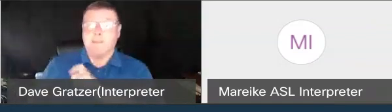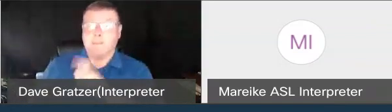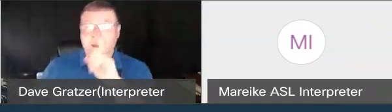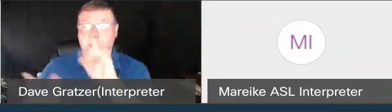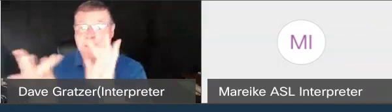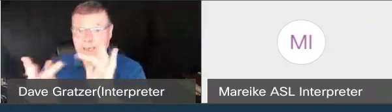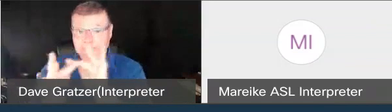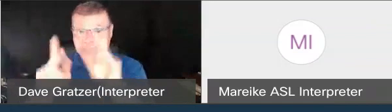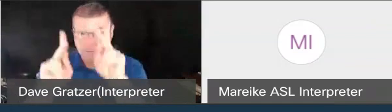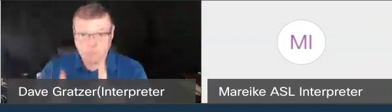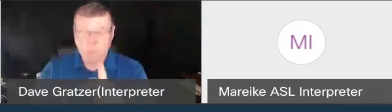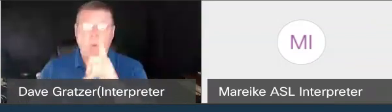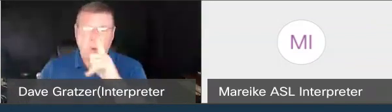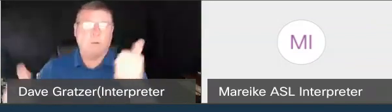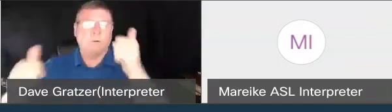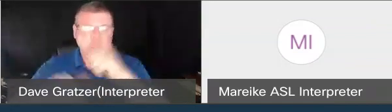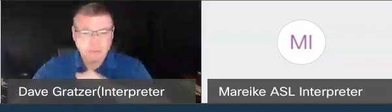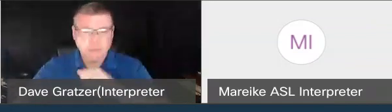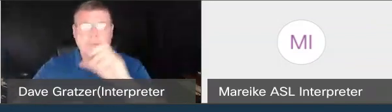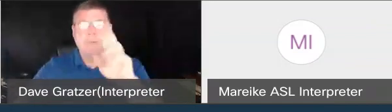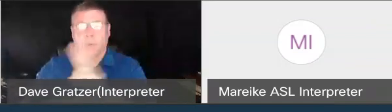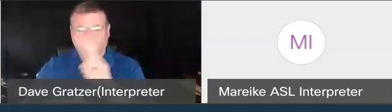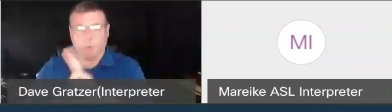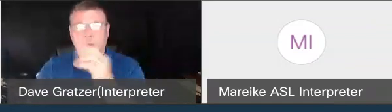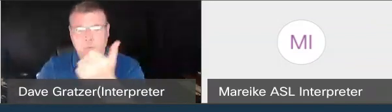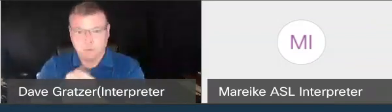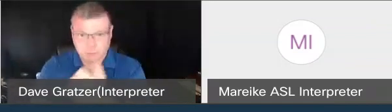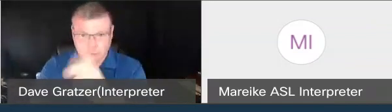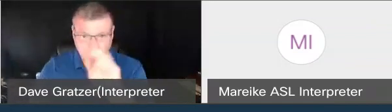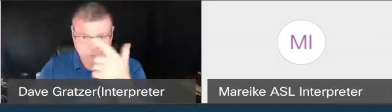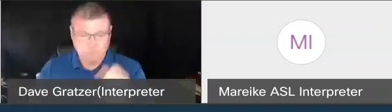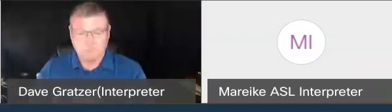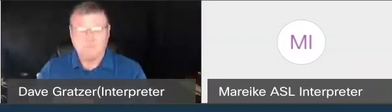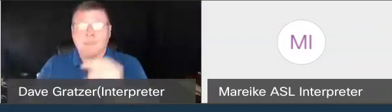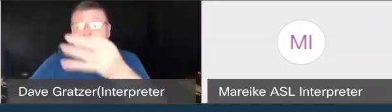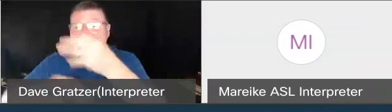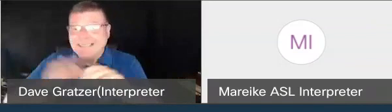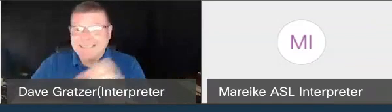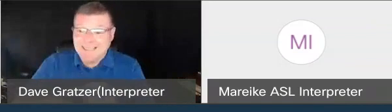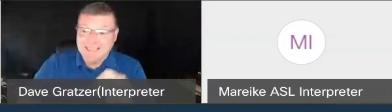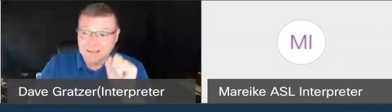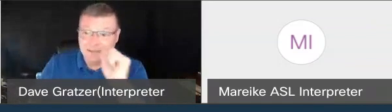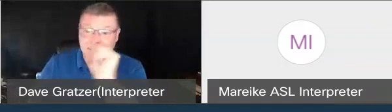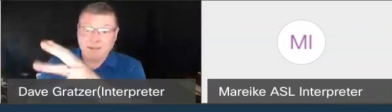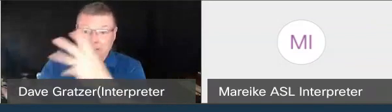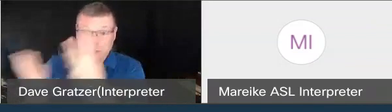who's under the influence of a controlled substance. Instead of transporting that individual to jail,